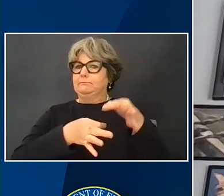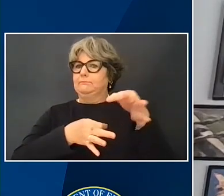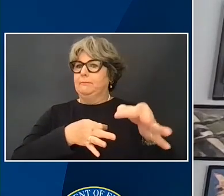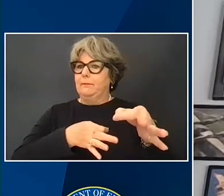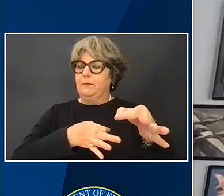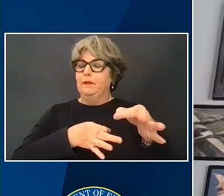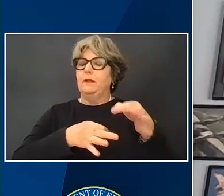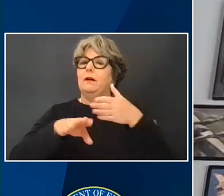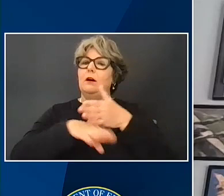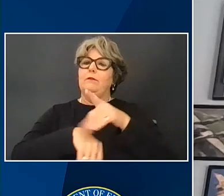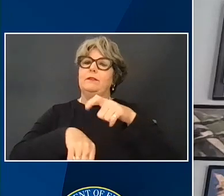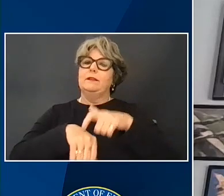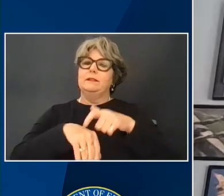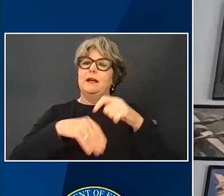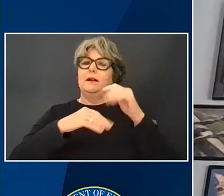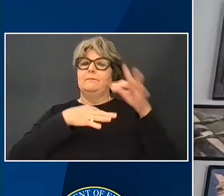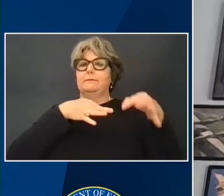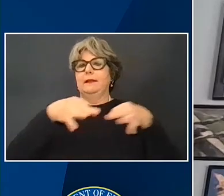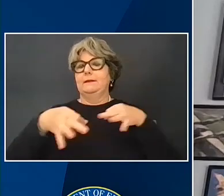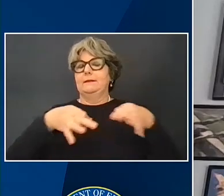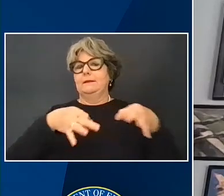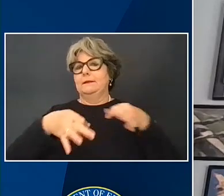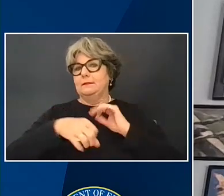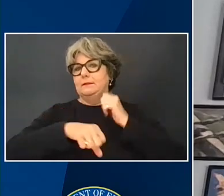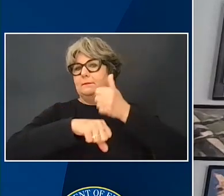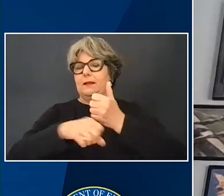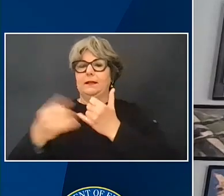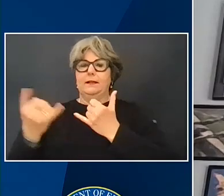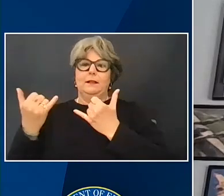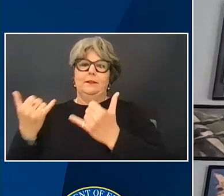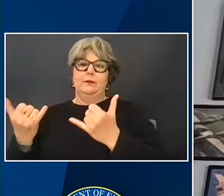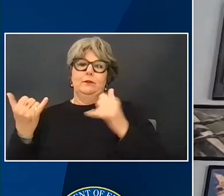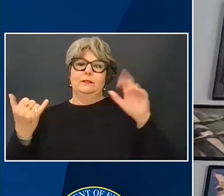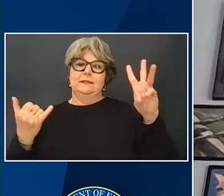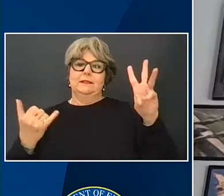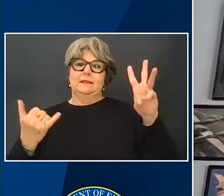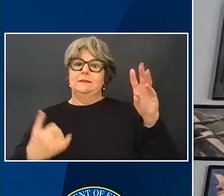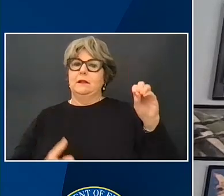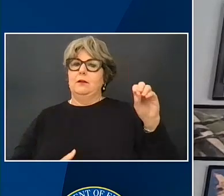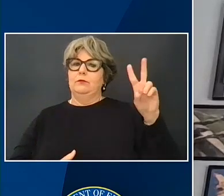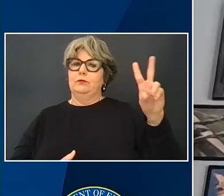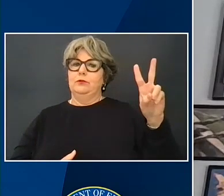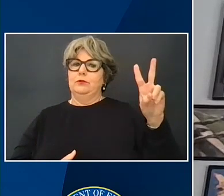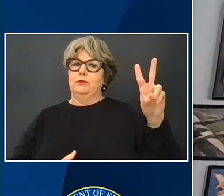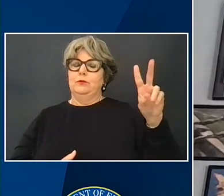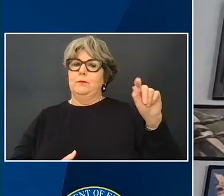described in the current 602.20 under, you